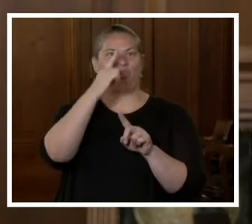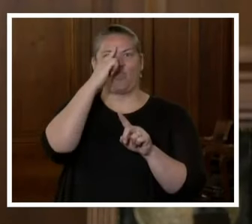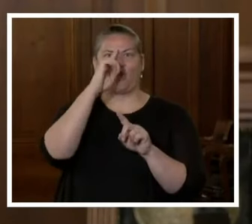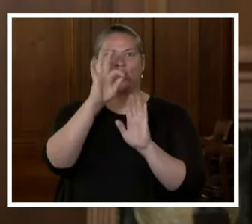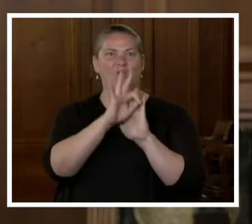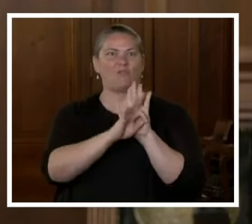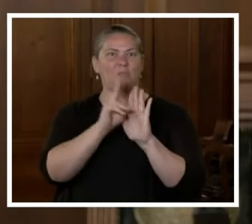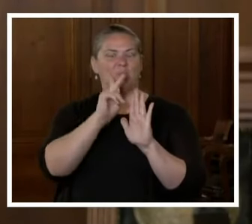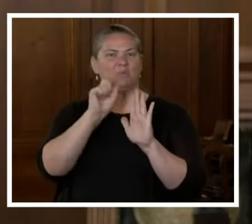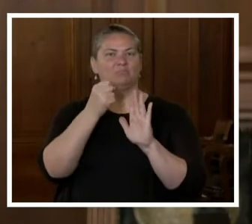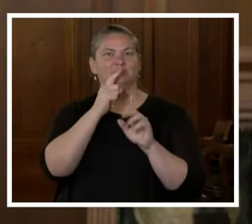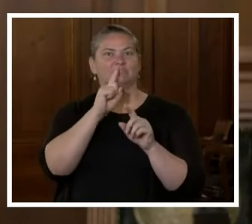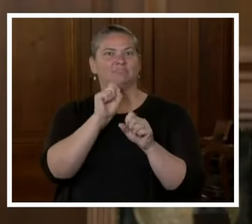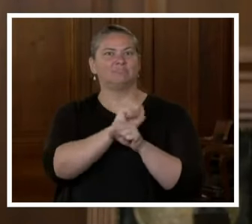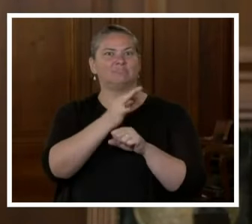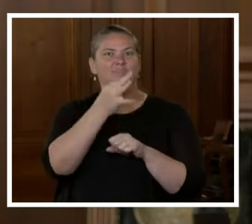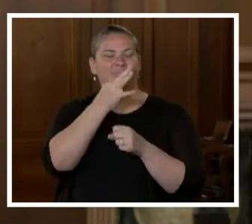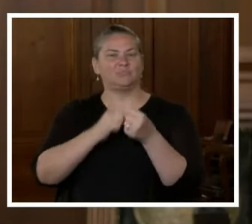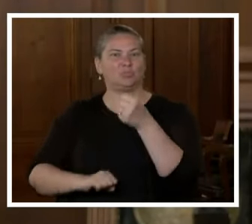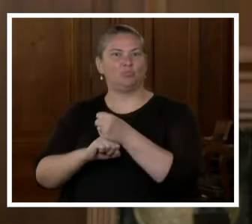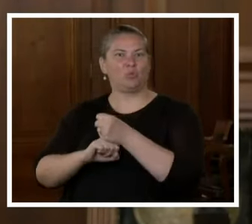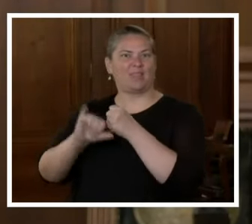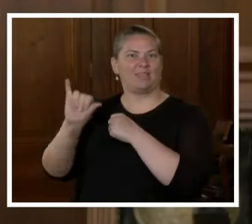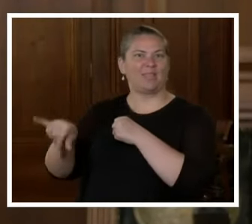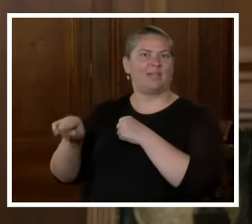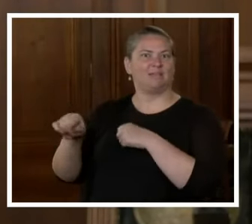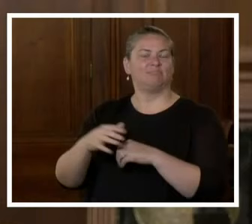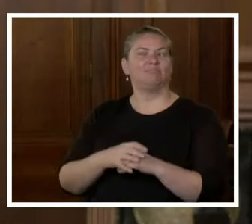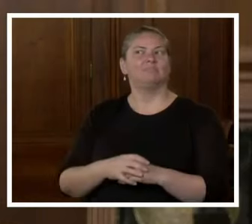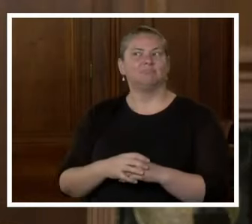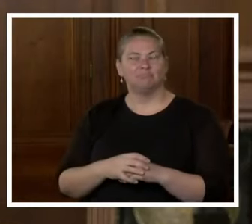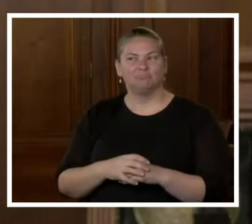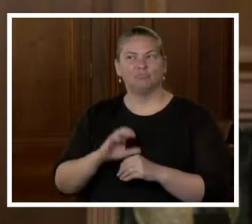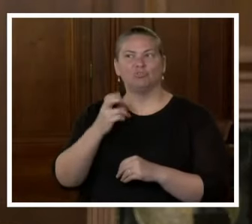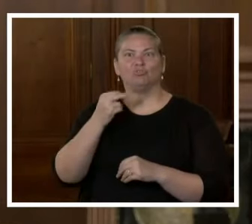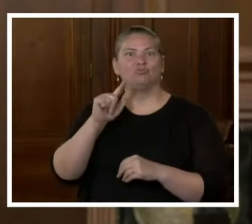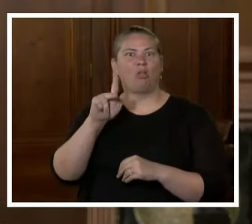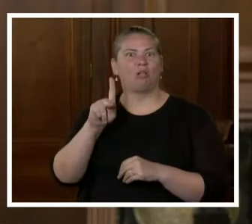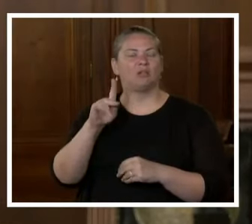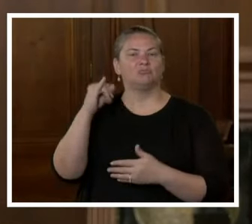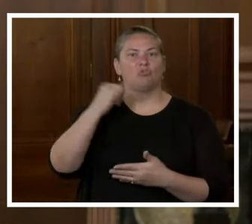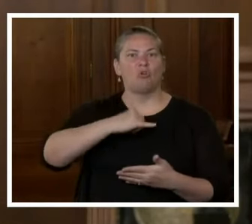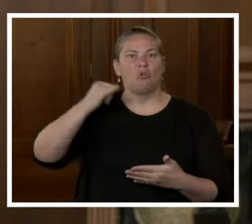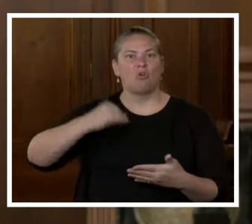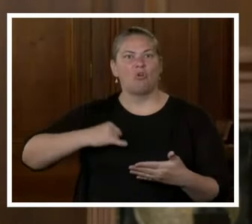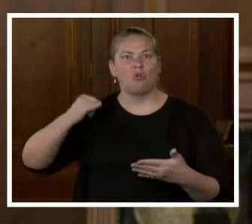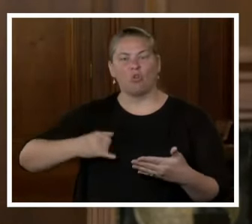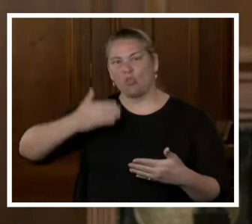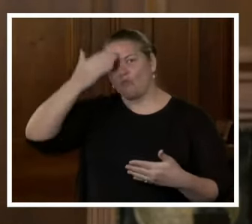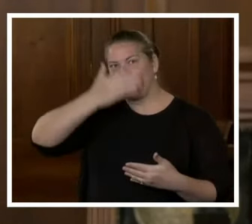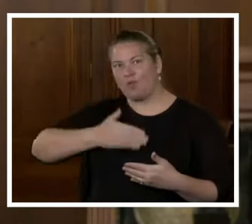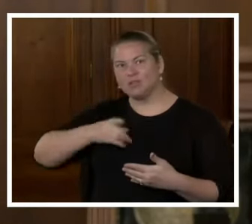AND MY HOPE IS TO BE A PART OF THAT CHANGE AND TO CONTINUE TO